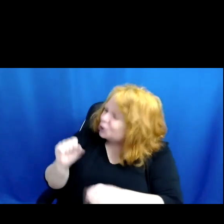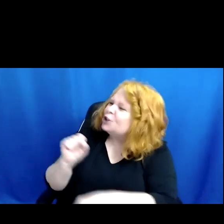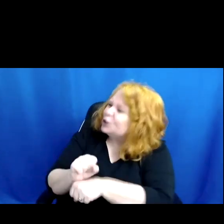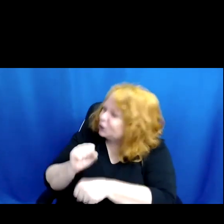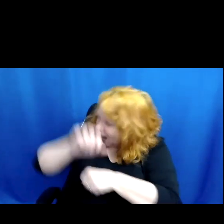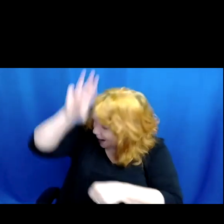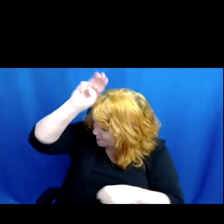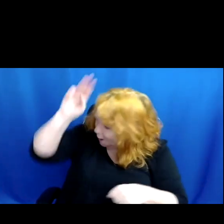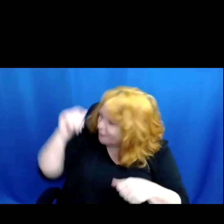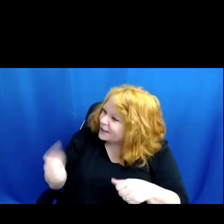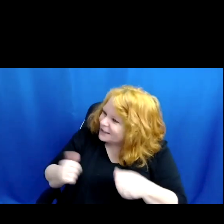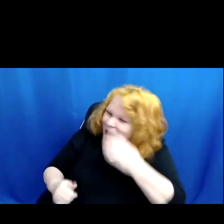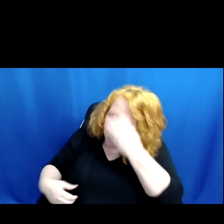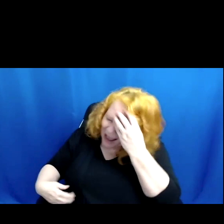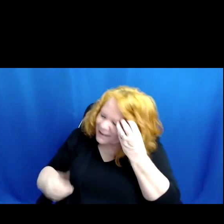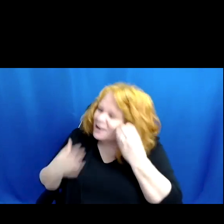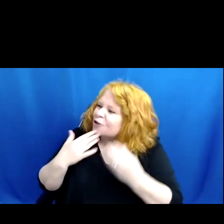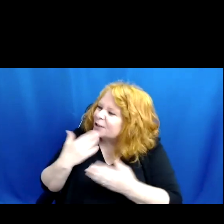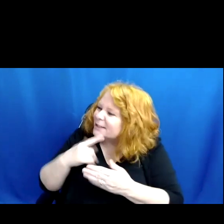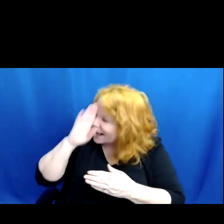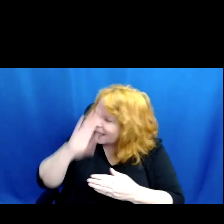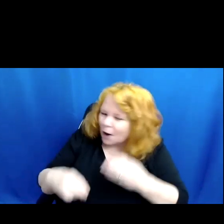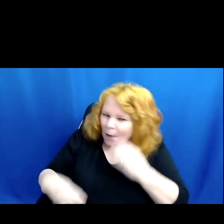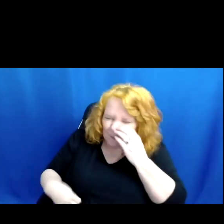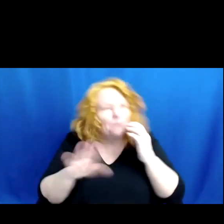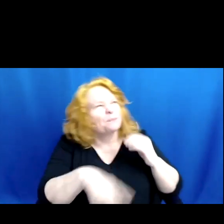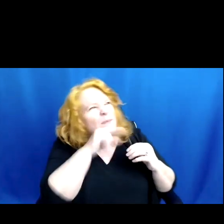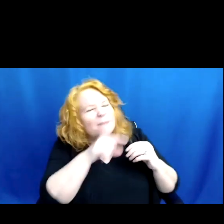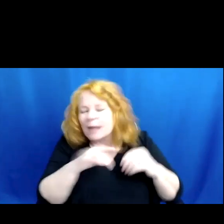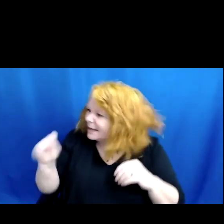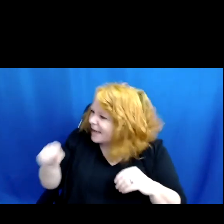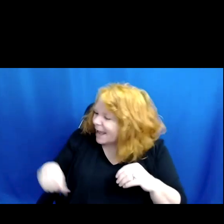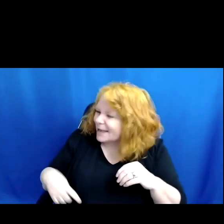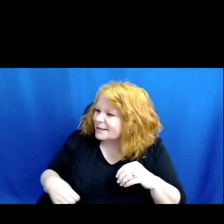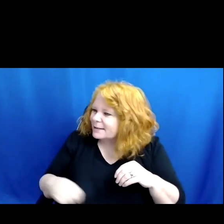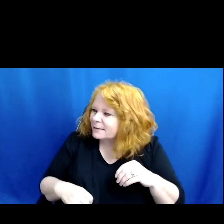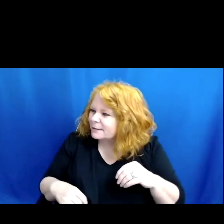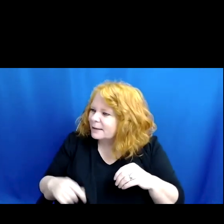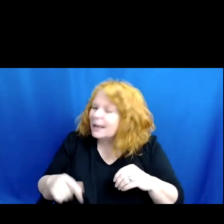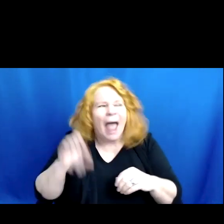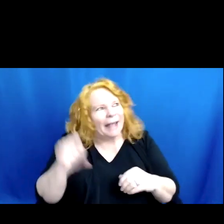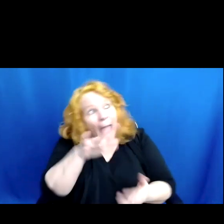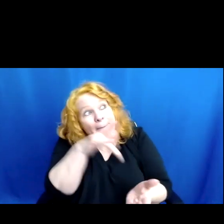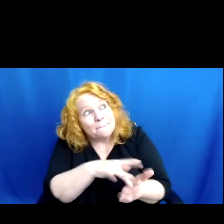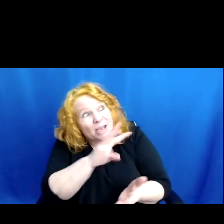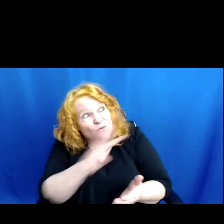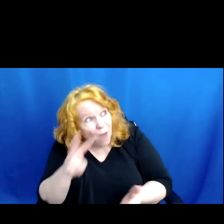Thank you for saying hello to the boys and girls. Marvin: Gwyn? Gwyn: Yes Marvin. Can Midwest Marvin say hello to the boys and girls?